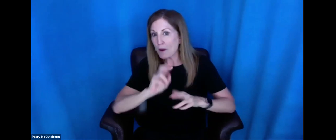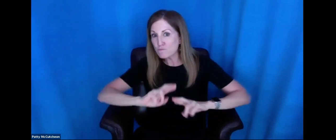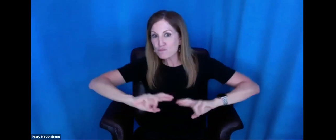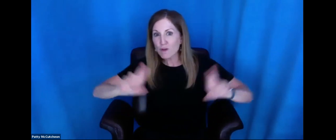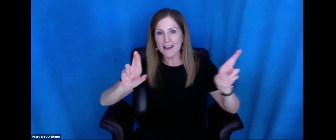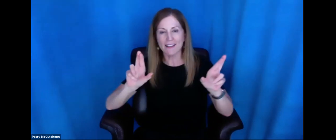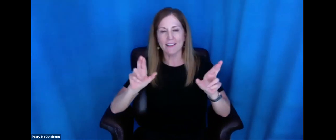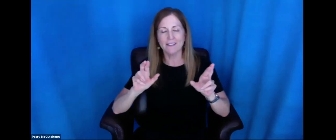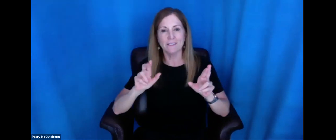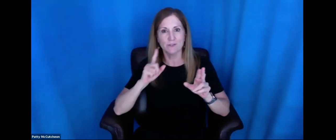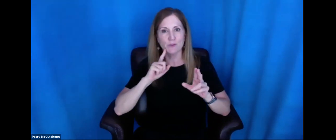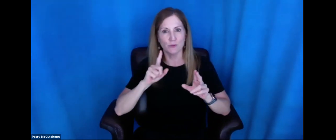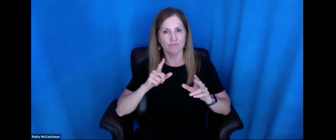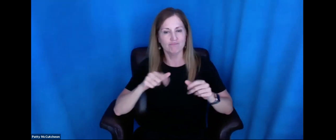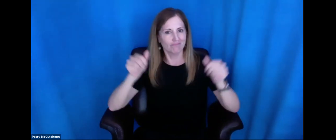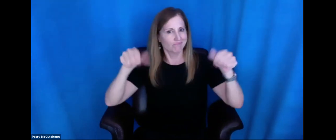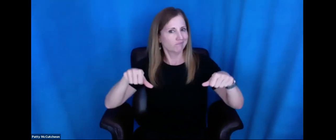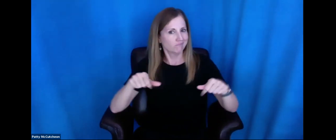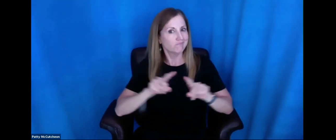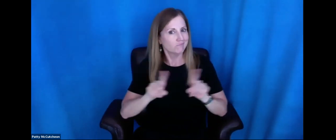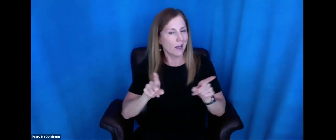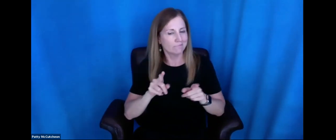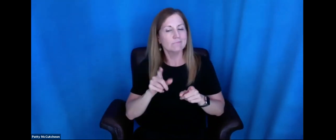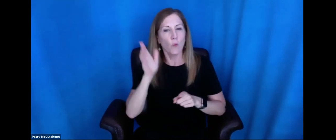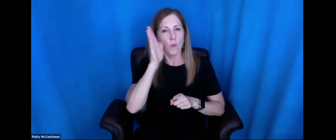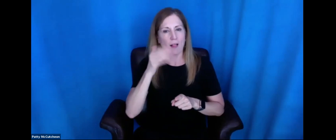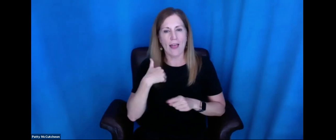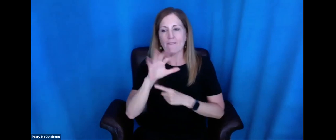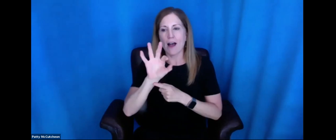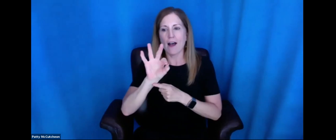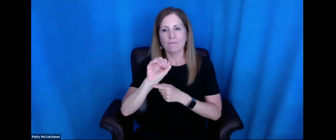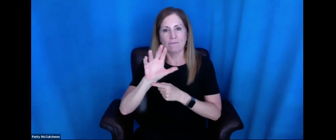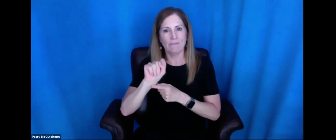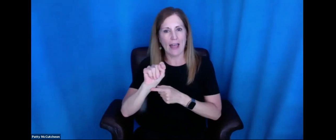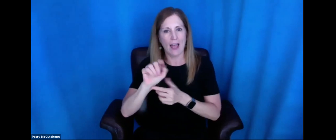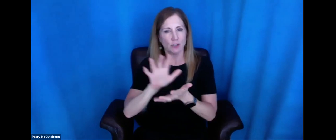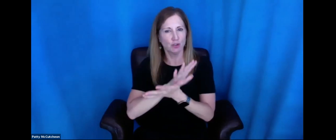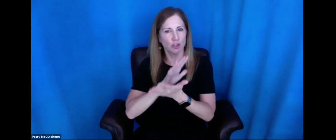But we are in the midst of making fact sheets in ASL